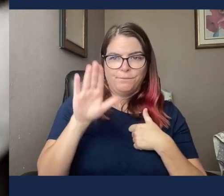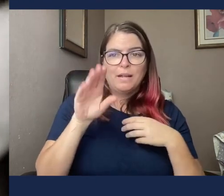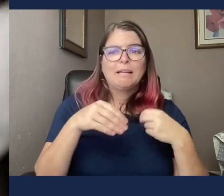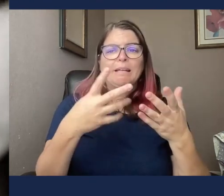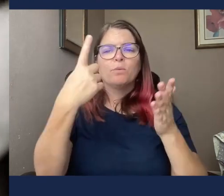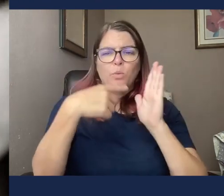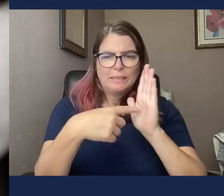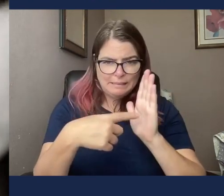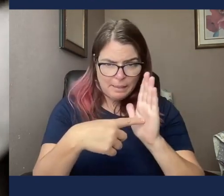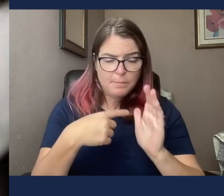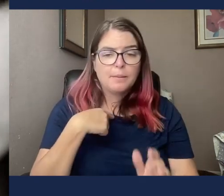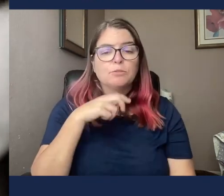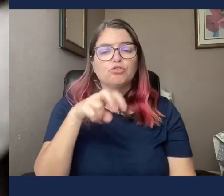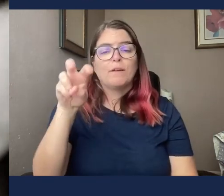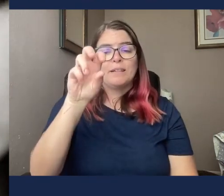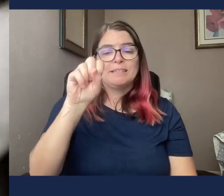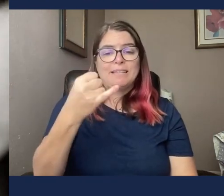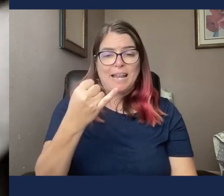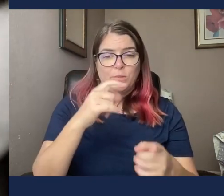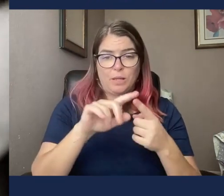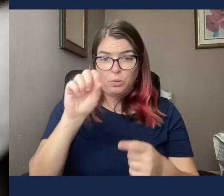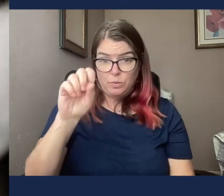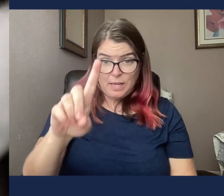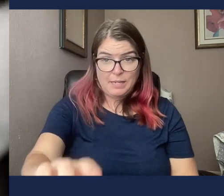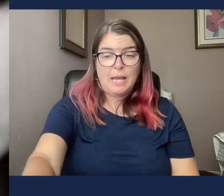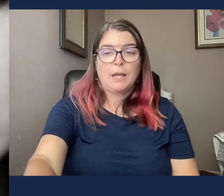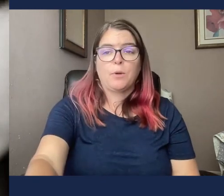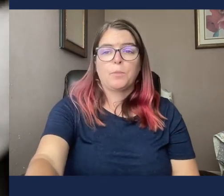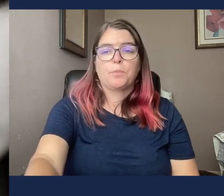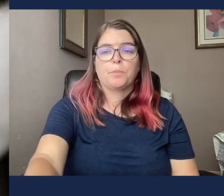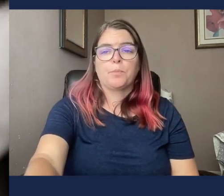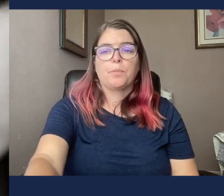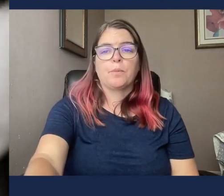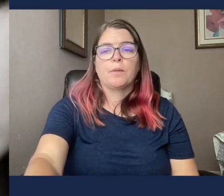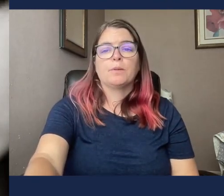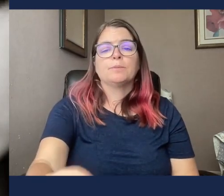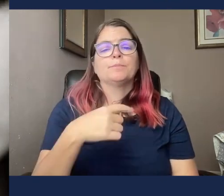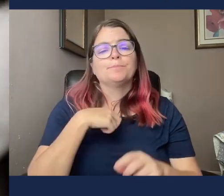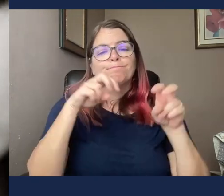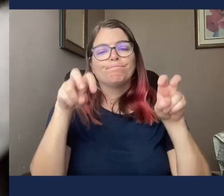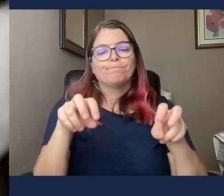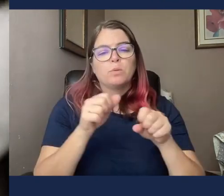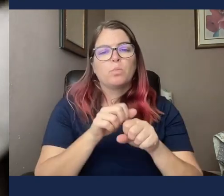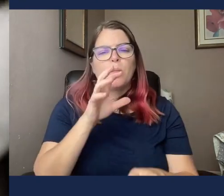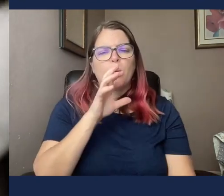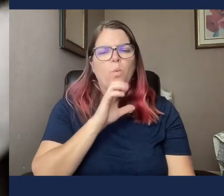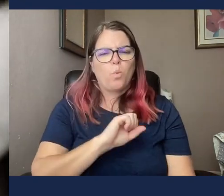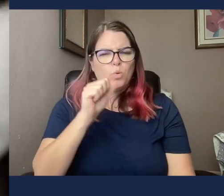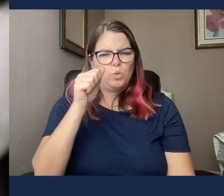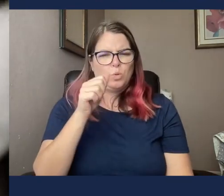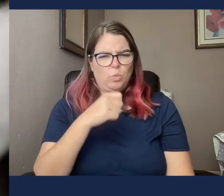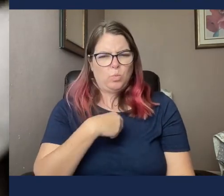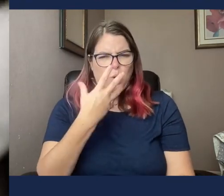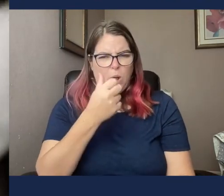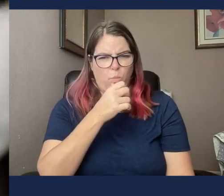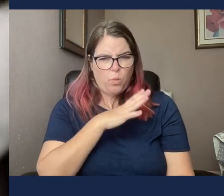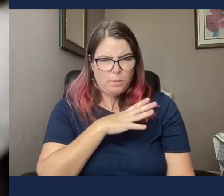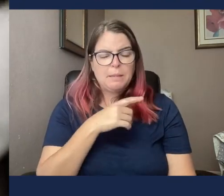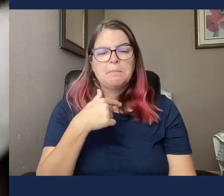about eight thousand complaints. The most who were recorded in the last 30 years. Higher than the periods following 9/11 and